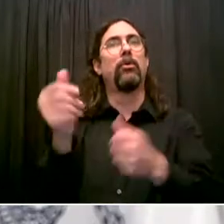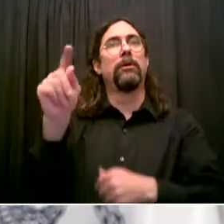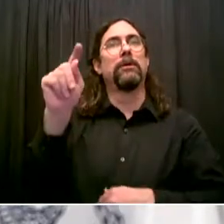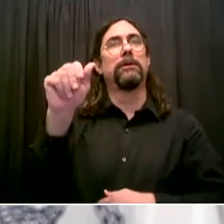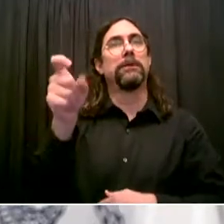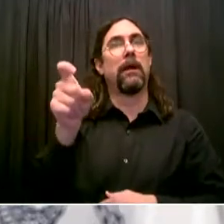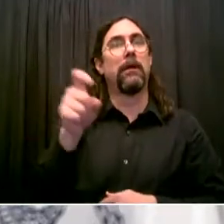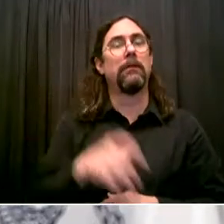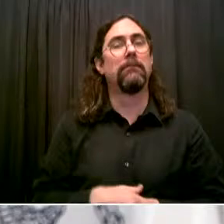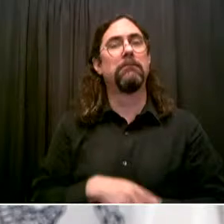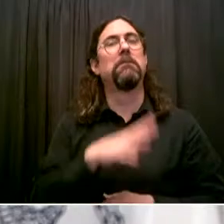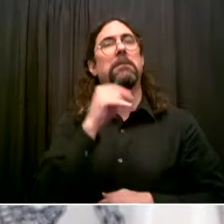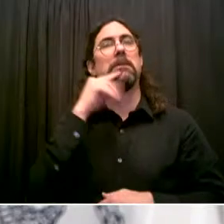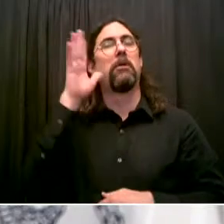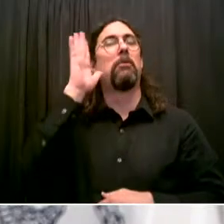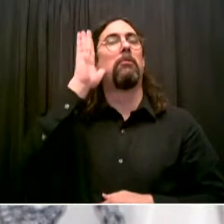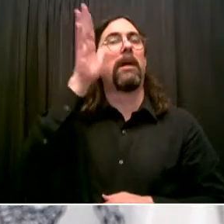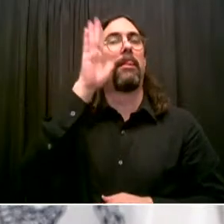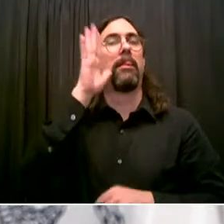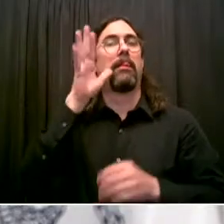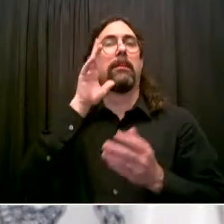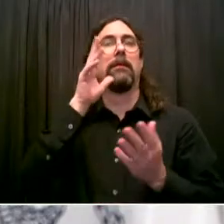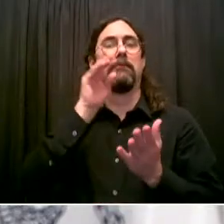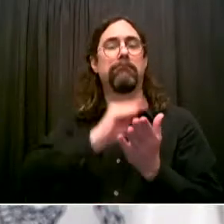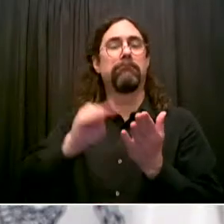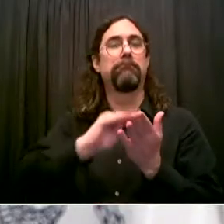BY THE END OF THE YREA. I WANT